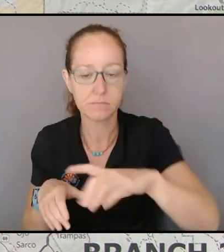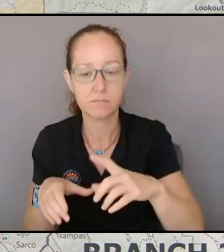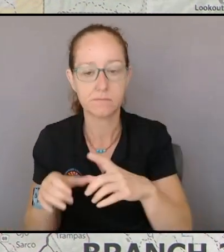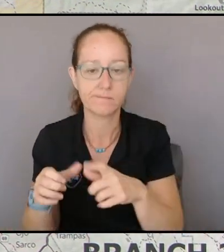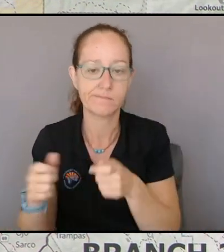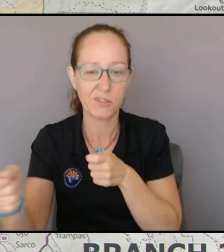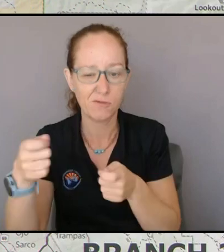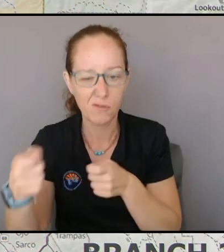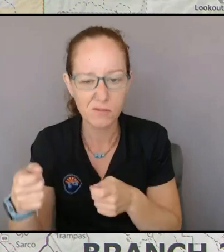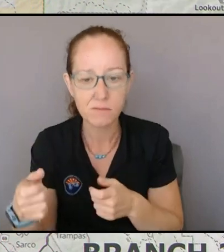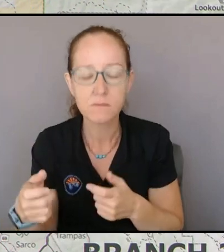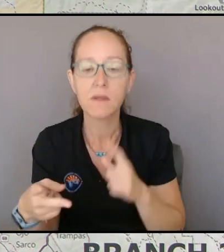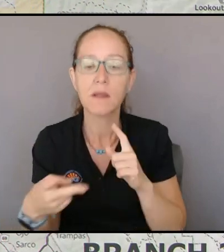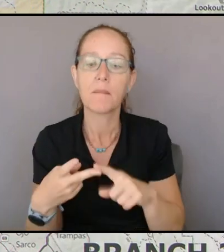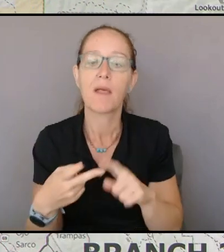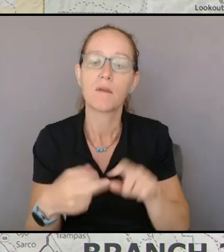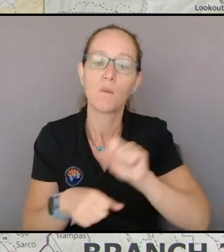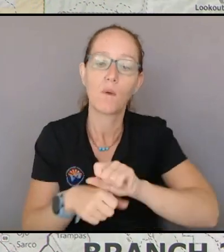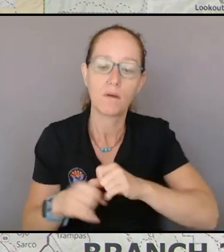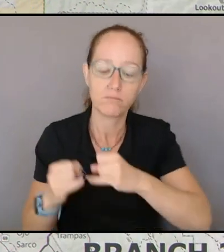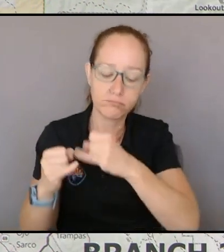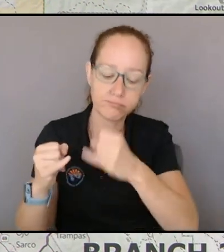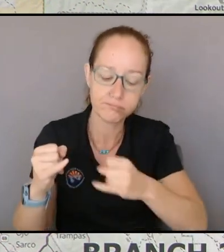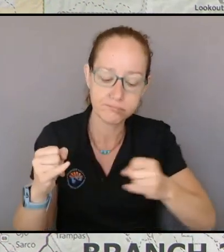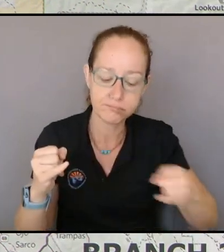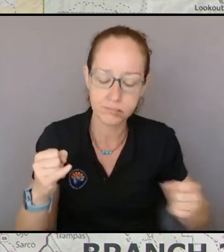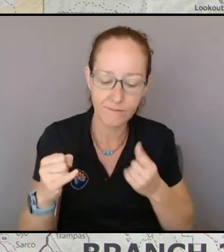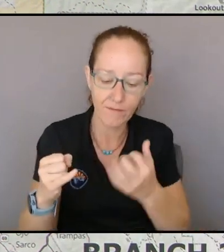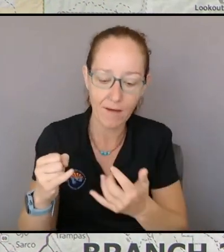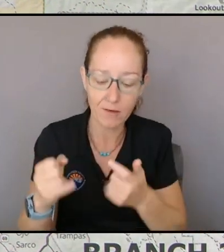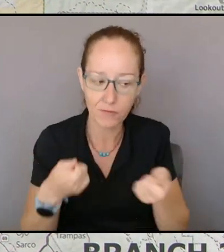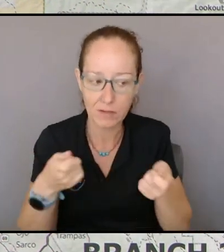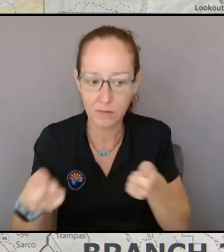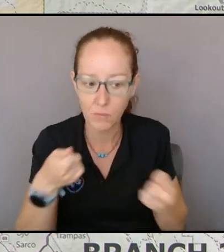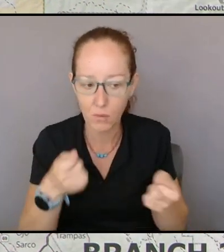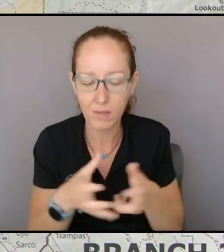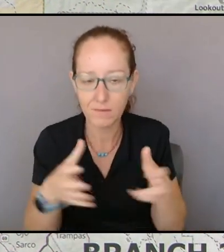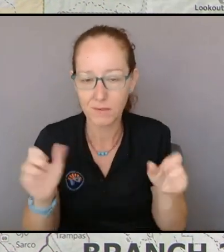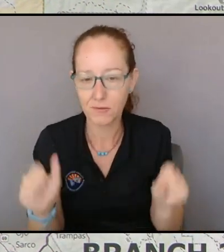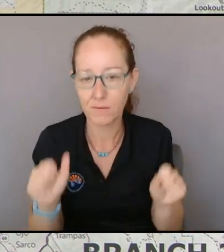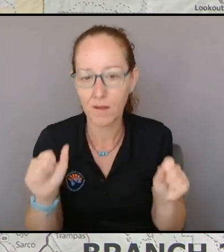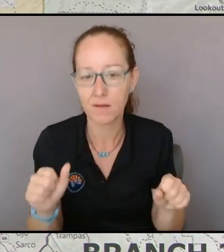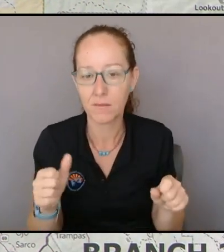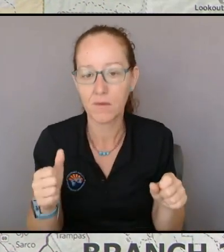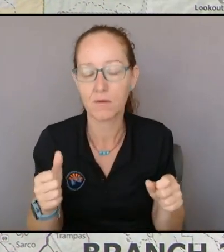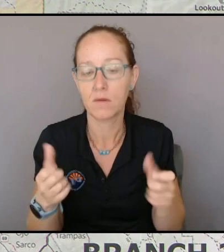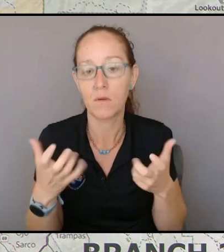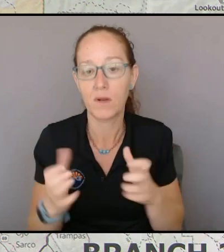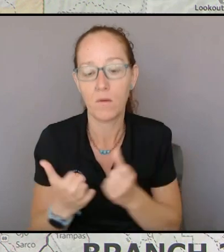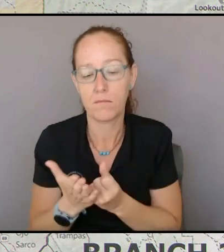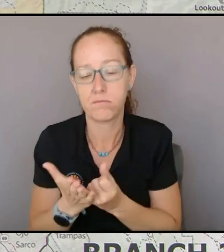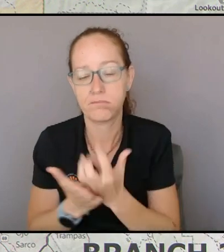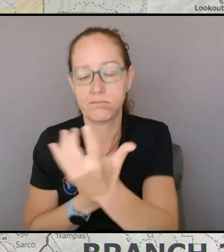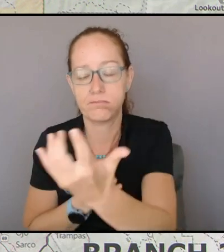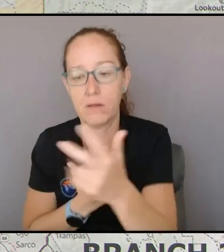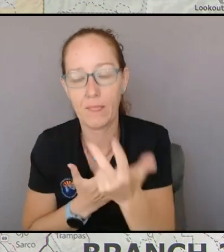can to eliminate the likelihood that we get another three-mile push like we did before out to the west. Because that push